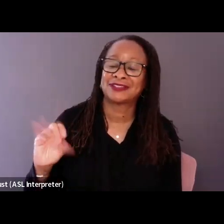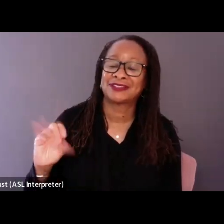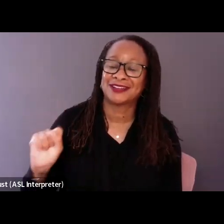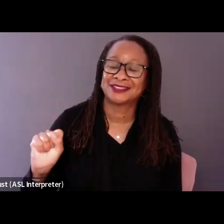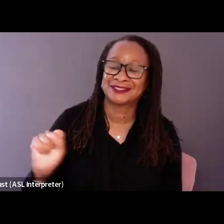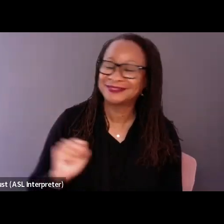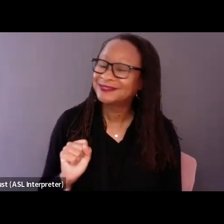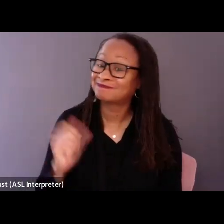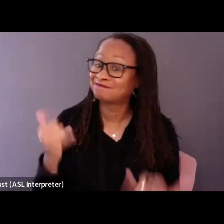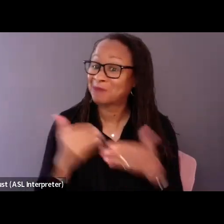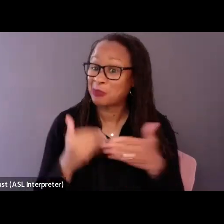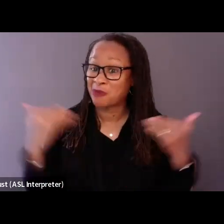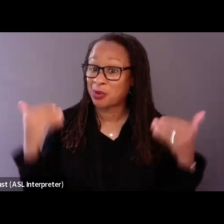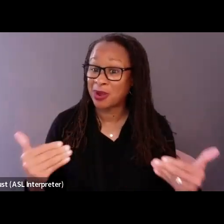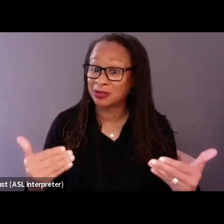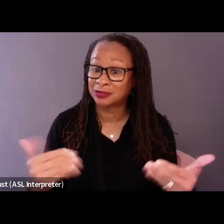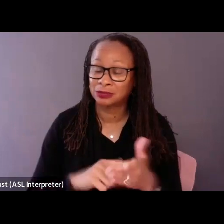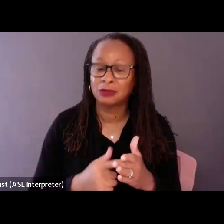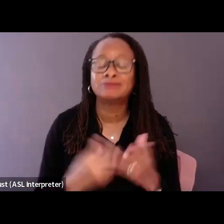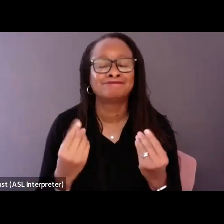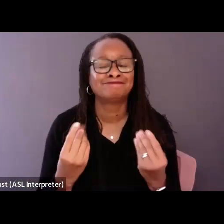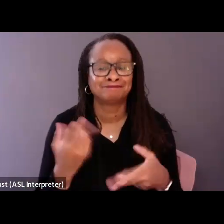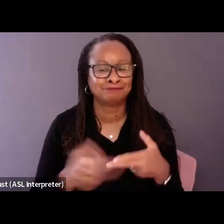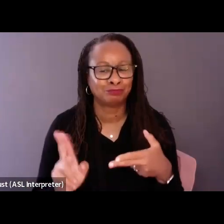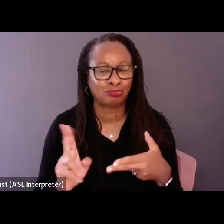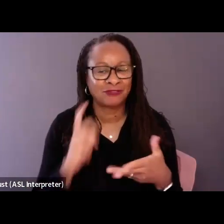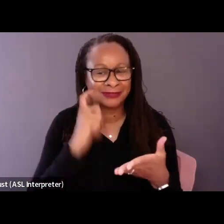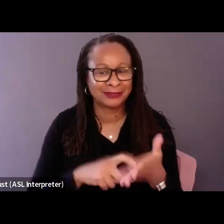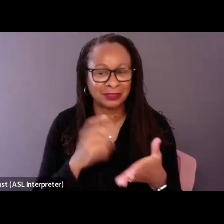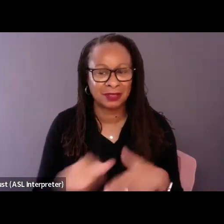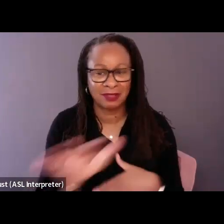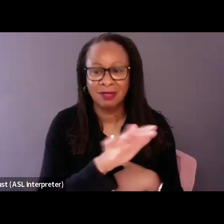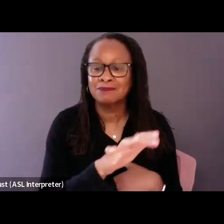Now, before we get started, I'd like to give a quick, brief land acknowledgement.